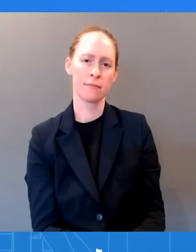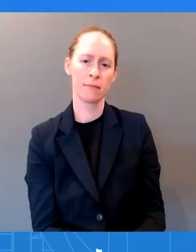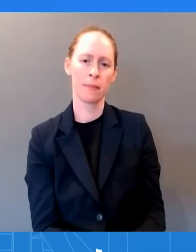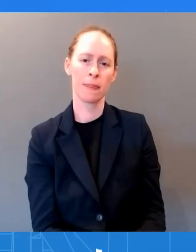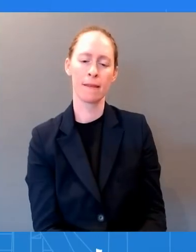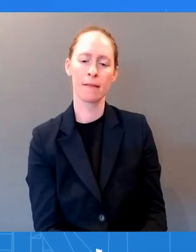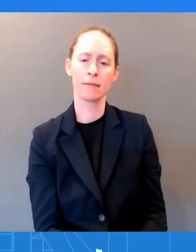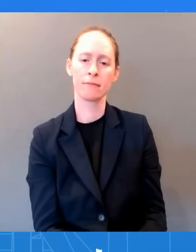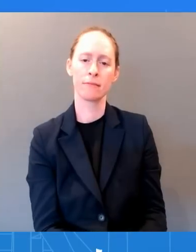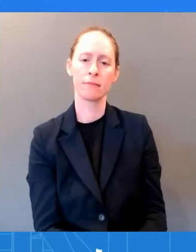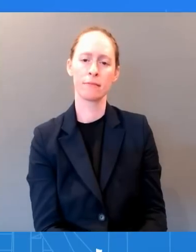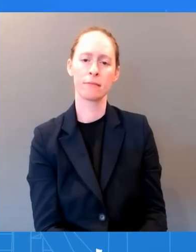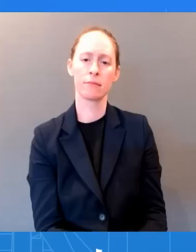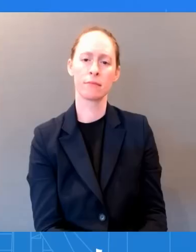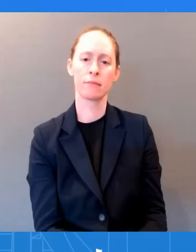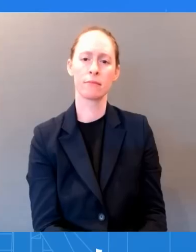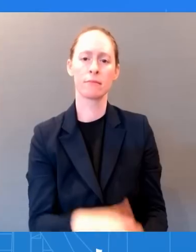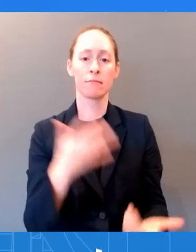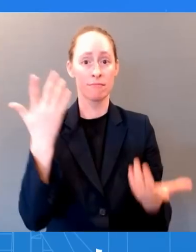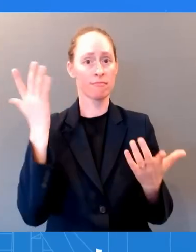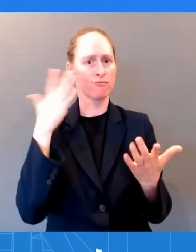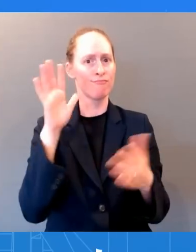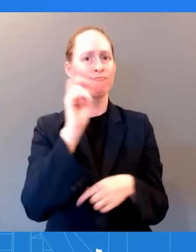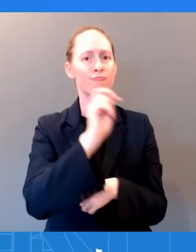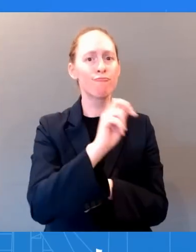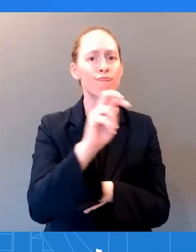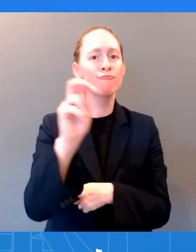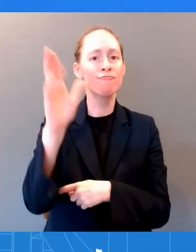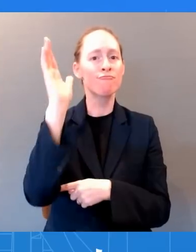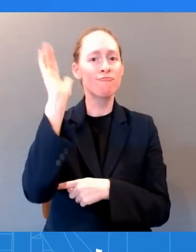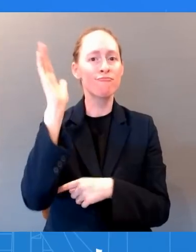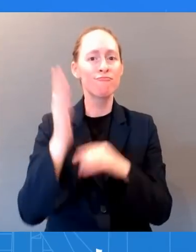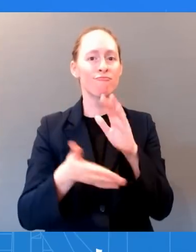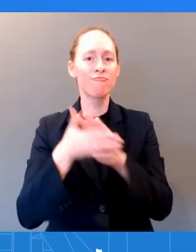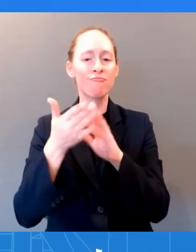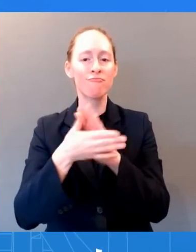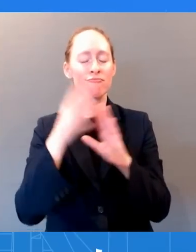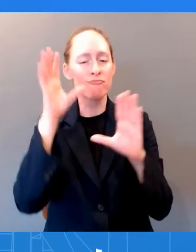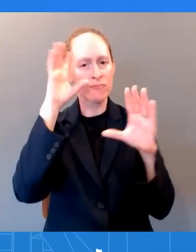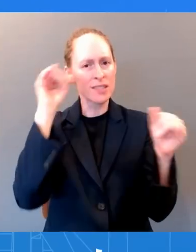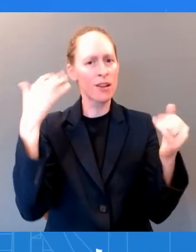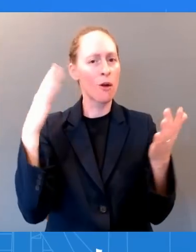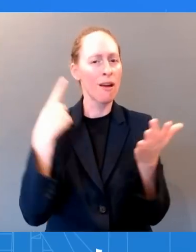And you've heard from him many other times talking about the -- our -- his drug policy --